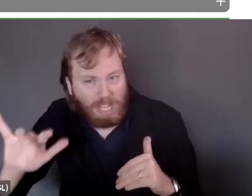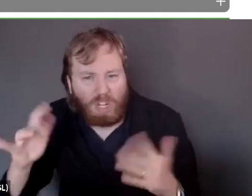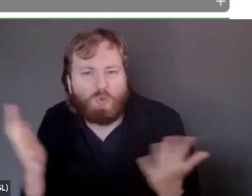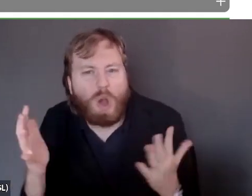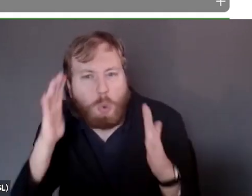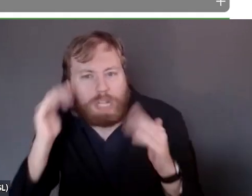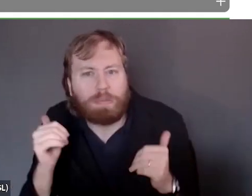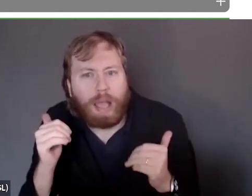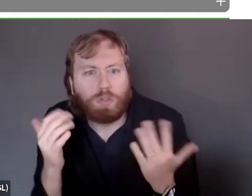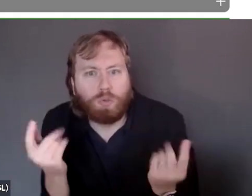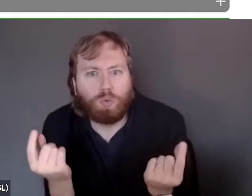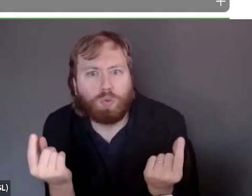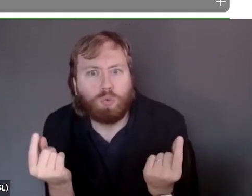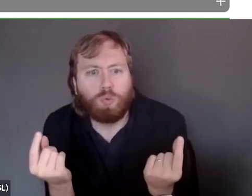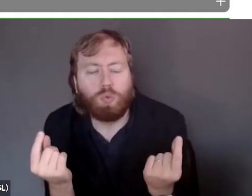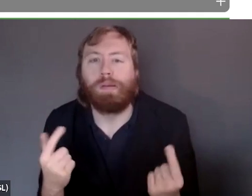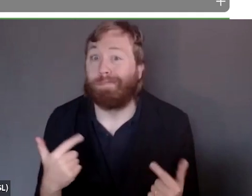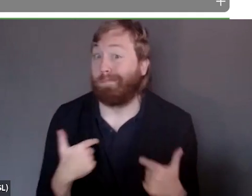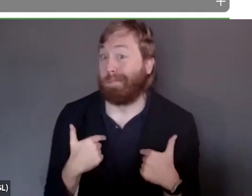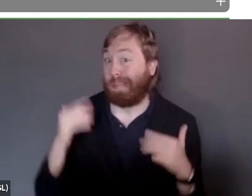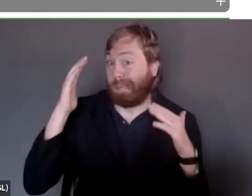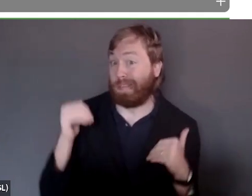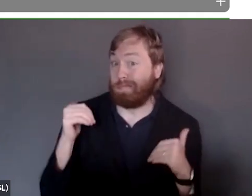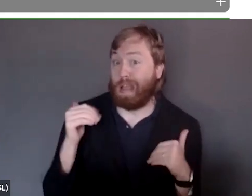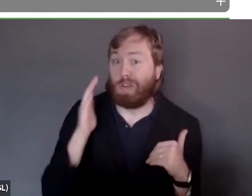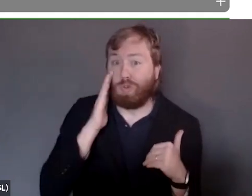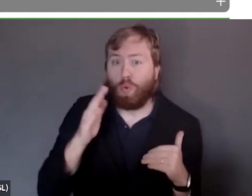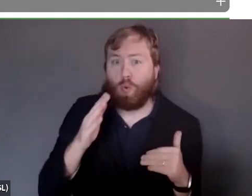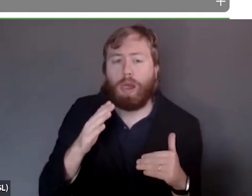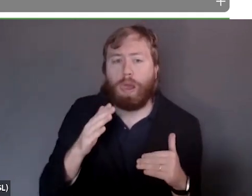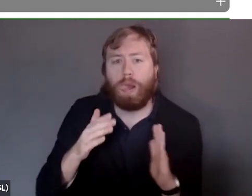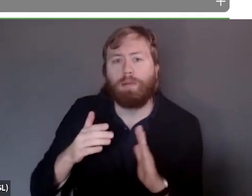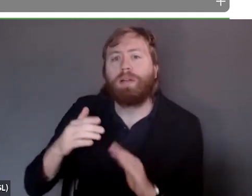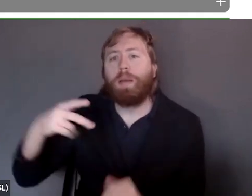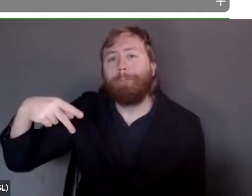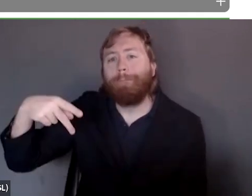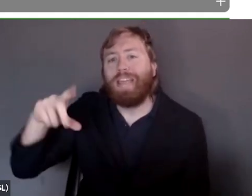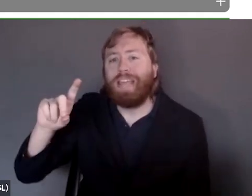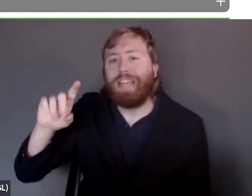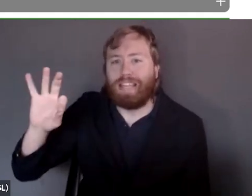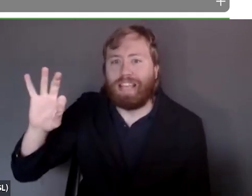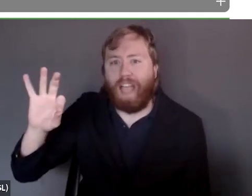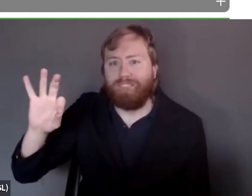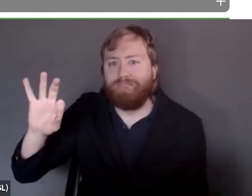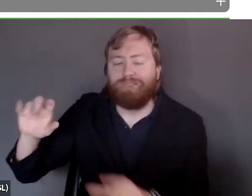My expectation is that I would be taken to a PDF and be shown that new content. We're being taken somewhere to new content.